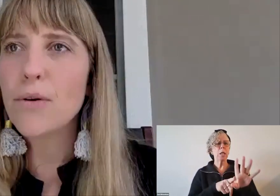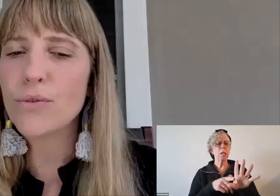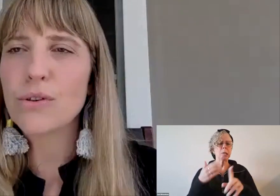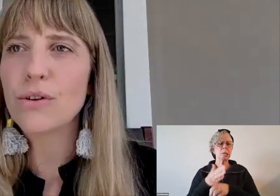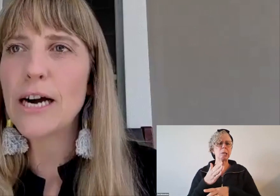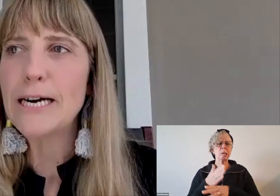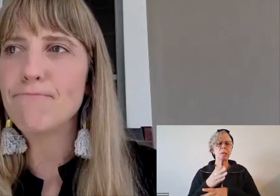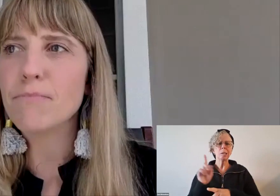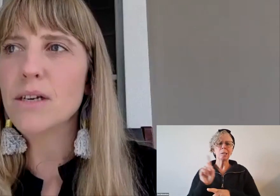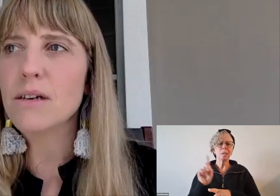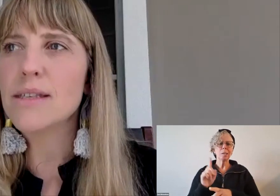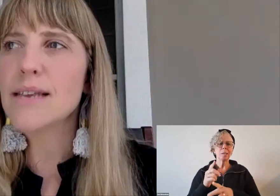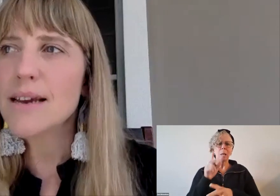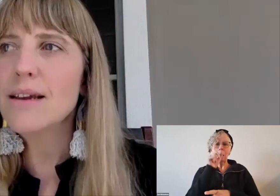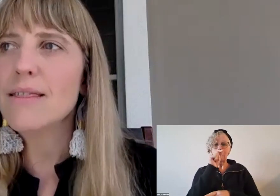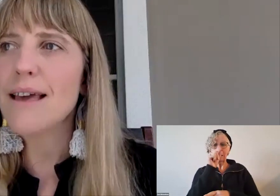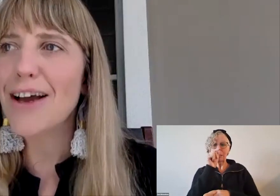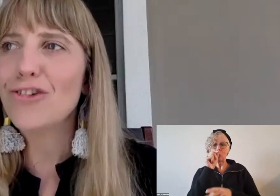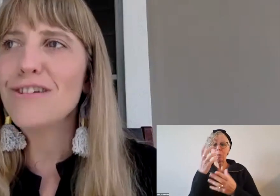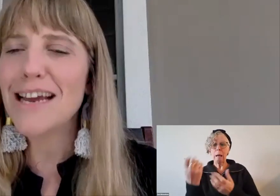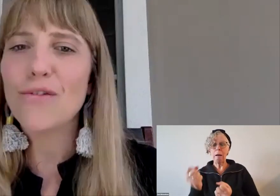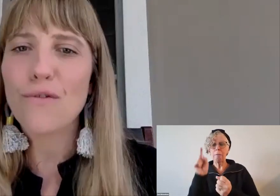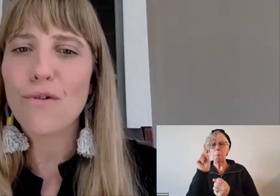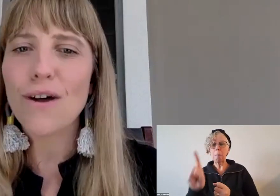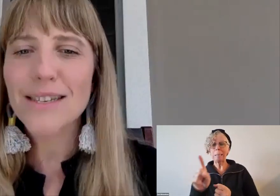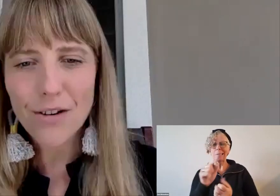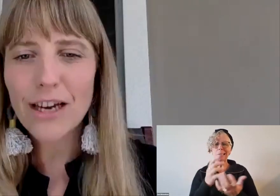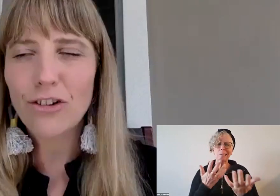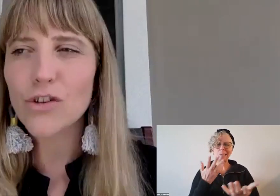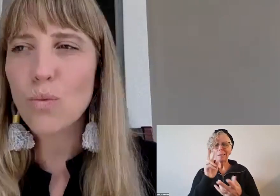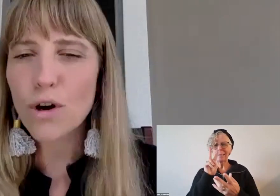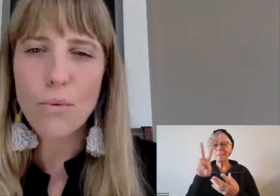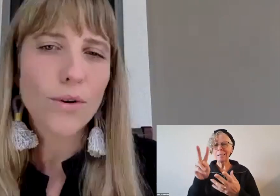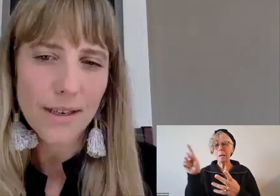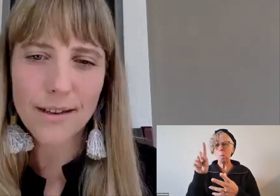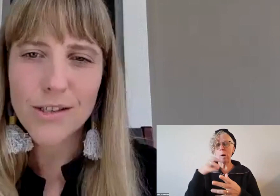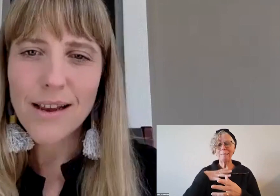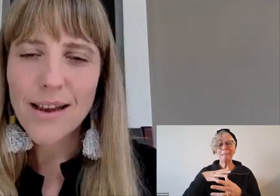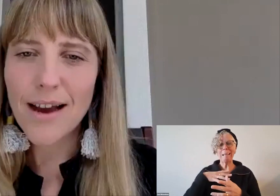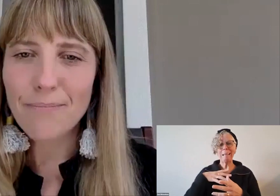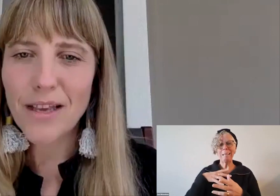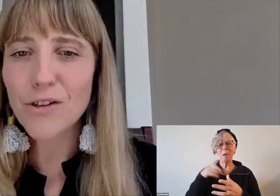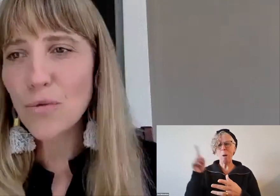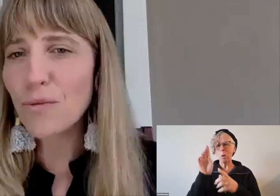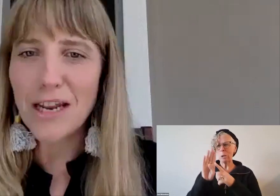but also seeing the actual need for interrogation into what a board does in the small